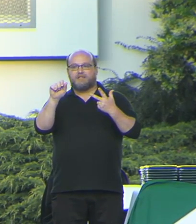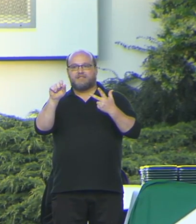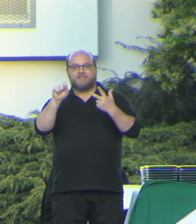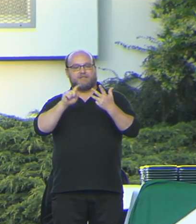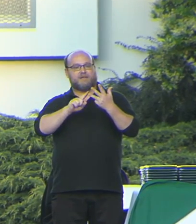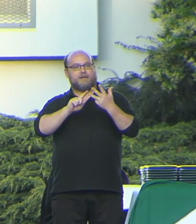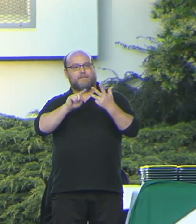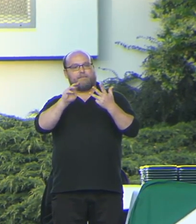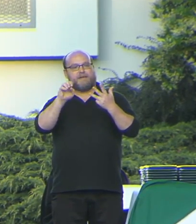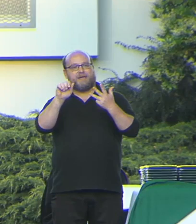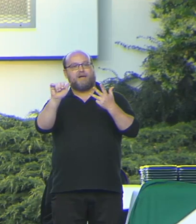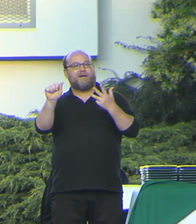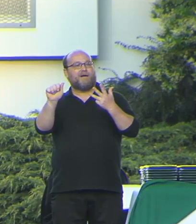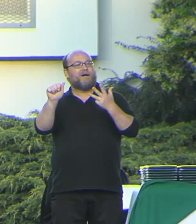I want to recognize you for your efforts.